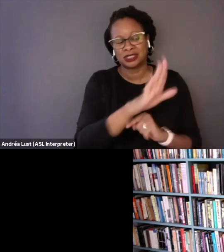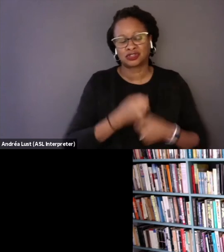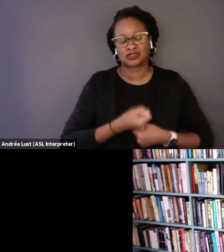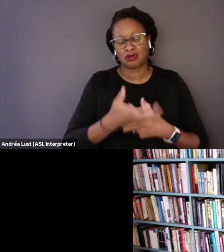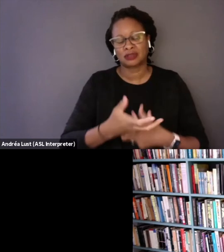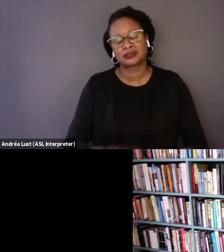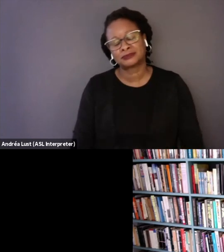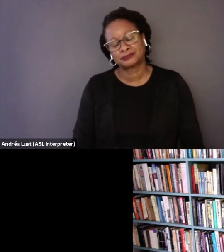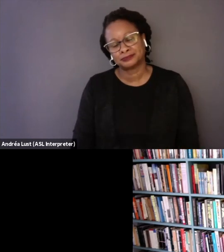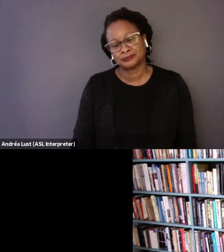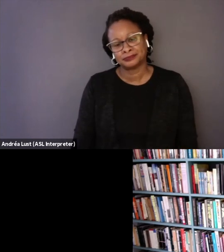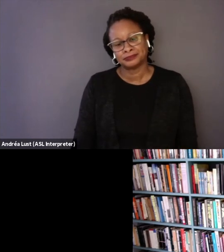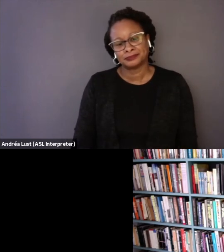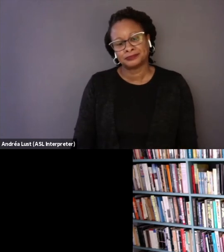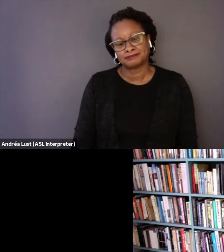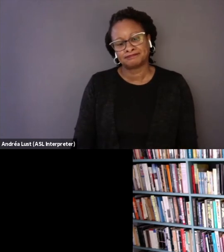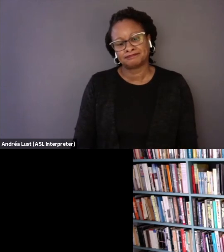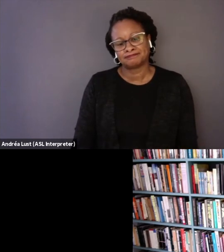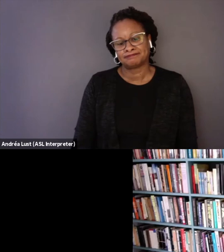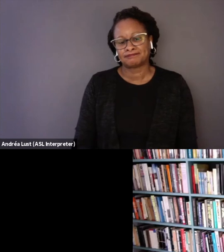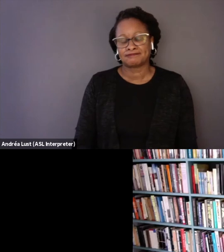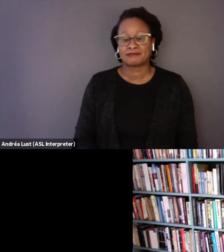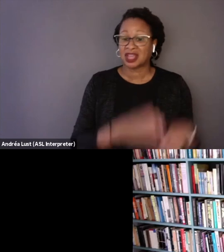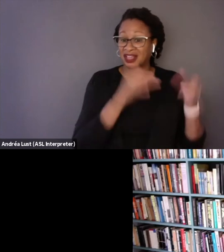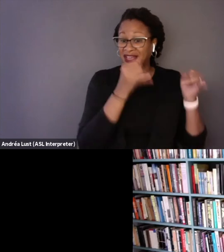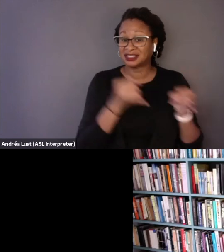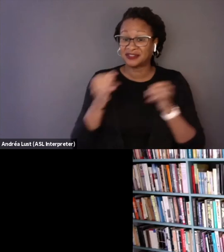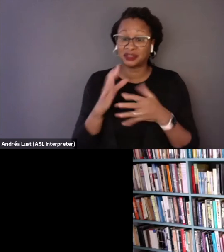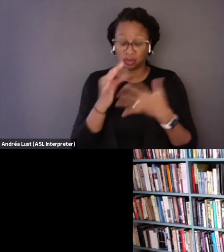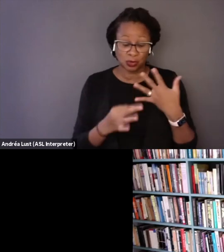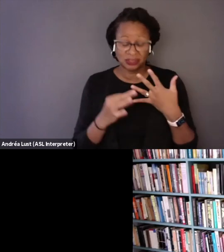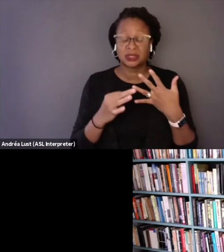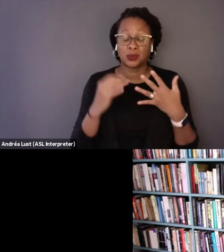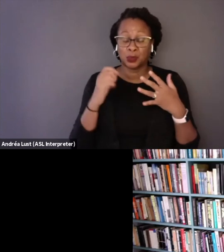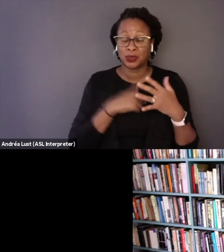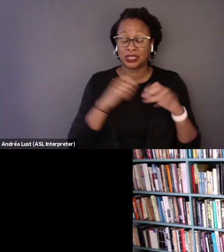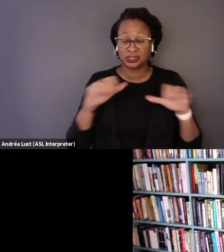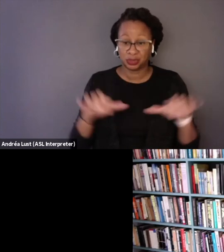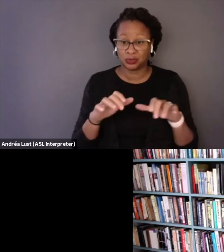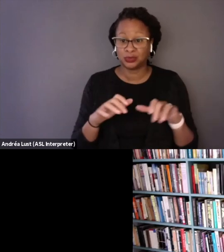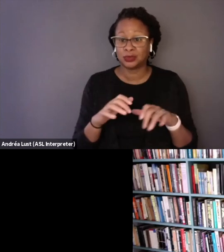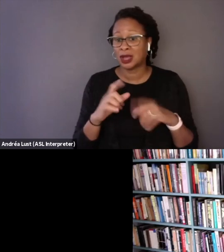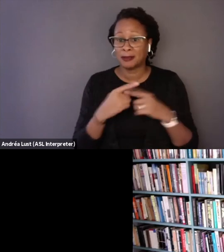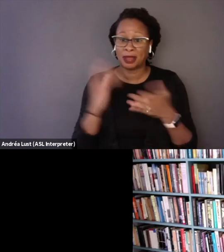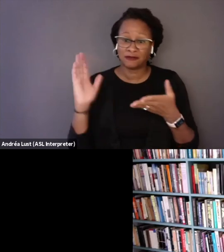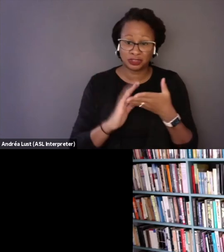Yeah, there is individual choices we can all make about reducing our carbon footprint and about what straws we use or don't use,